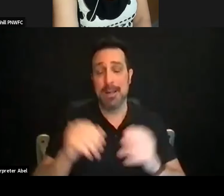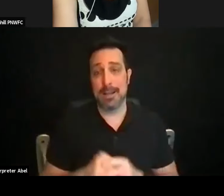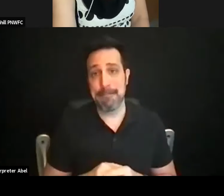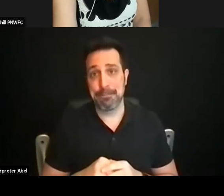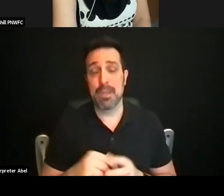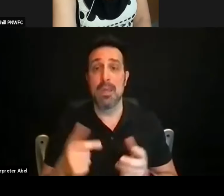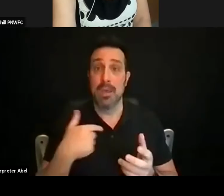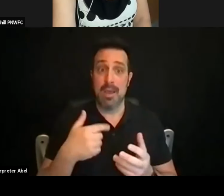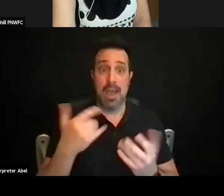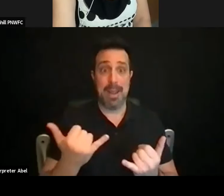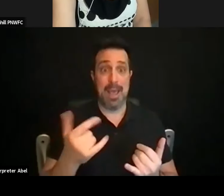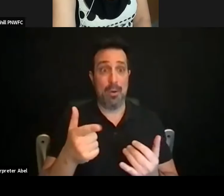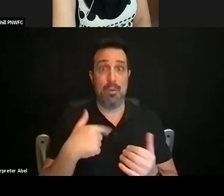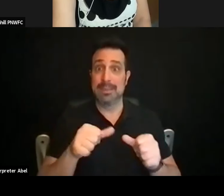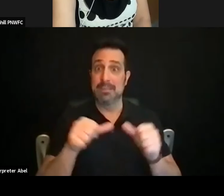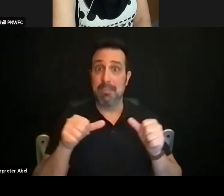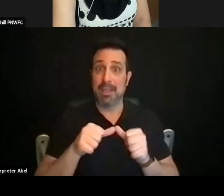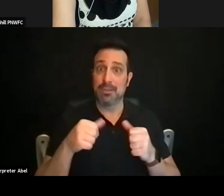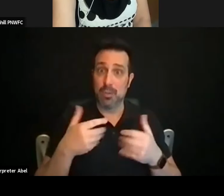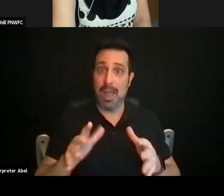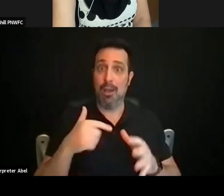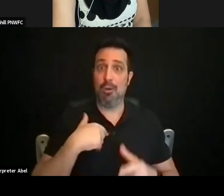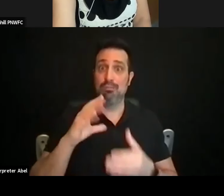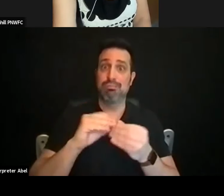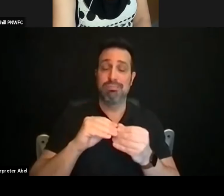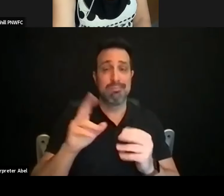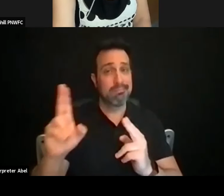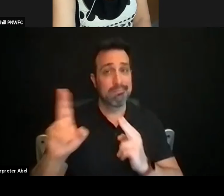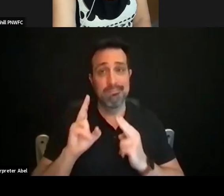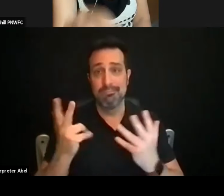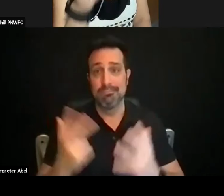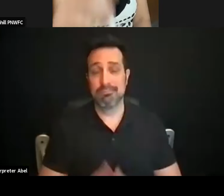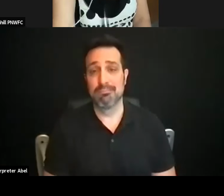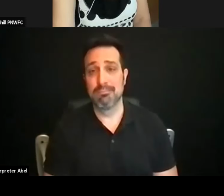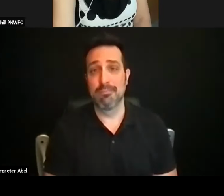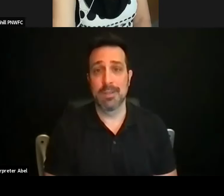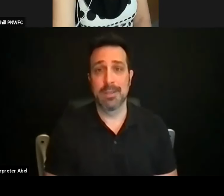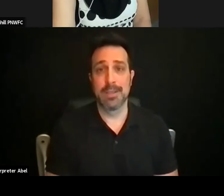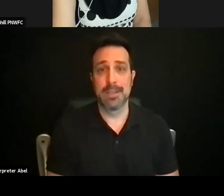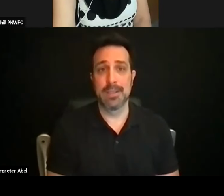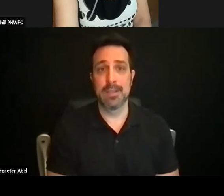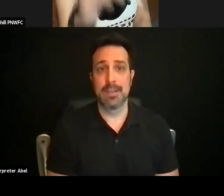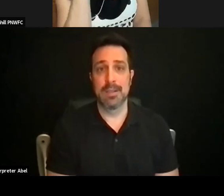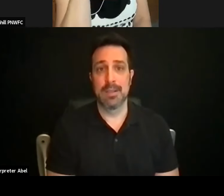as a community leader, I am speaking for a lot of people when I do speak